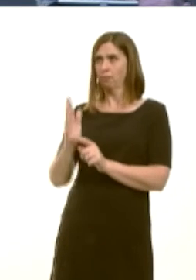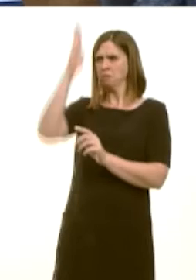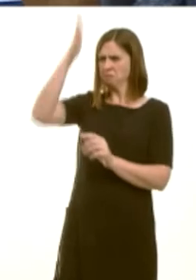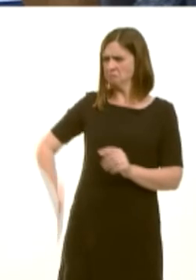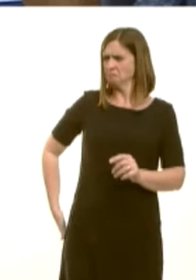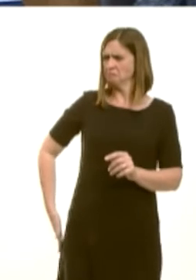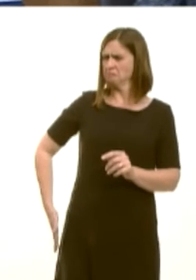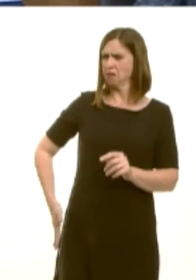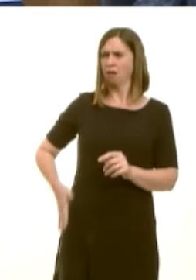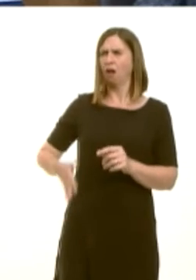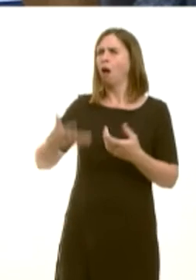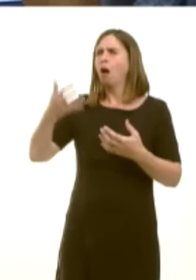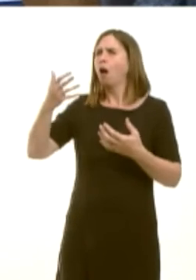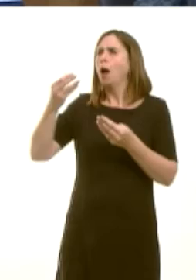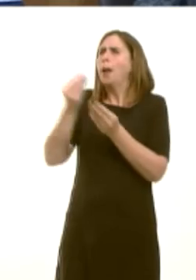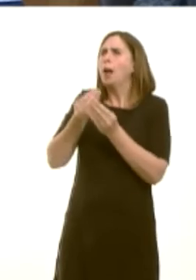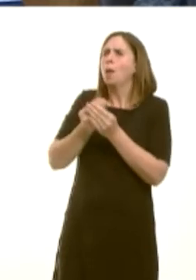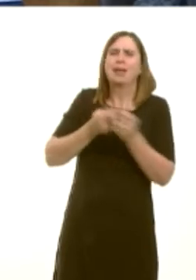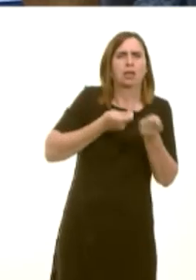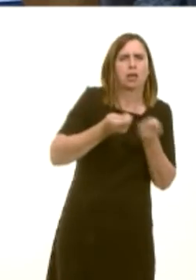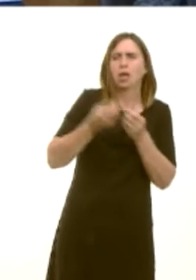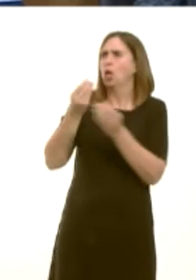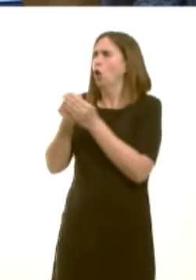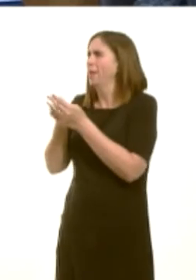political boundaries. Clearly, theyíre notónot just between Wales and England, but across